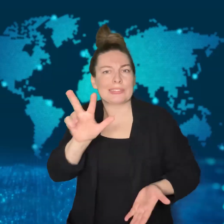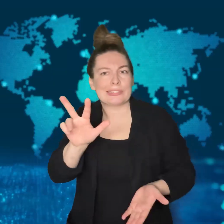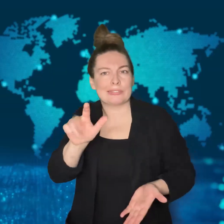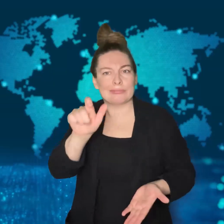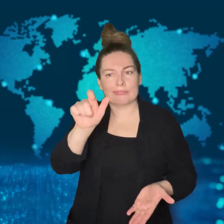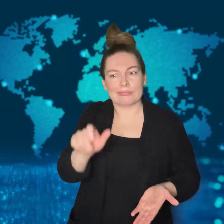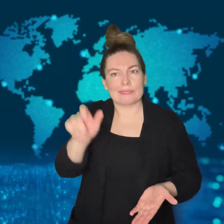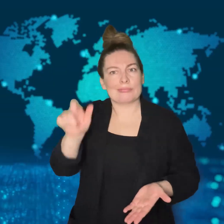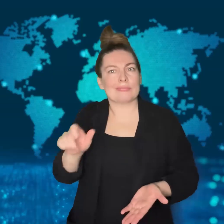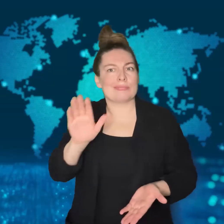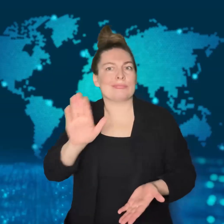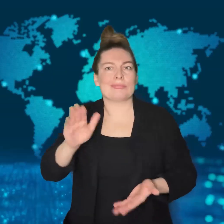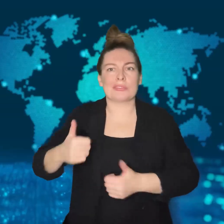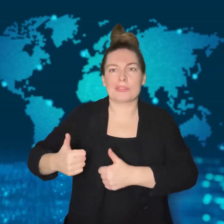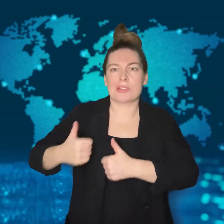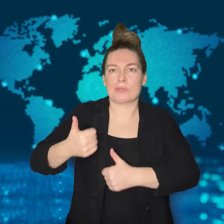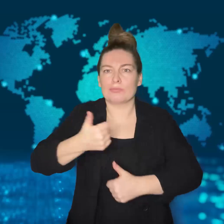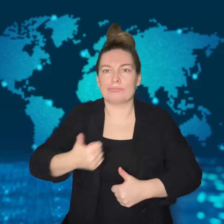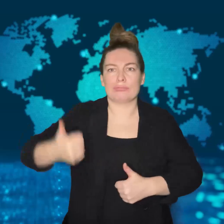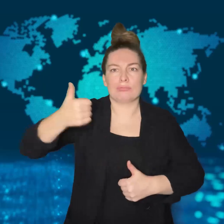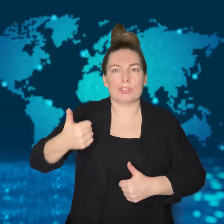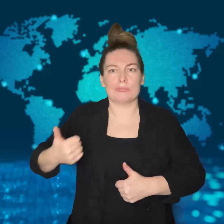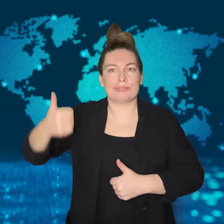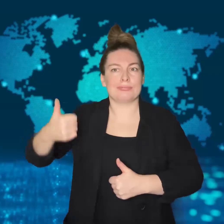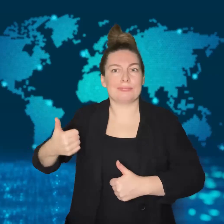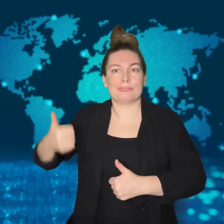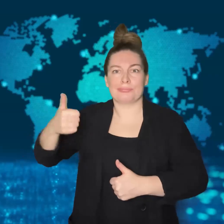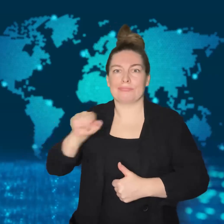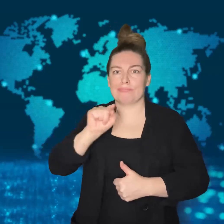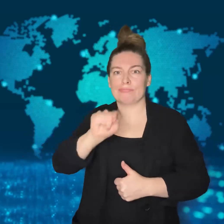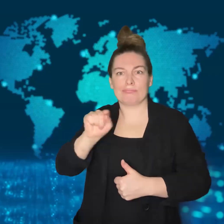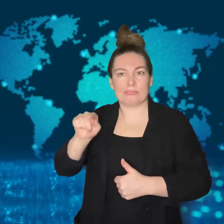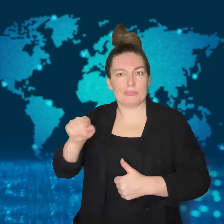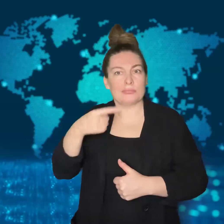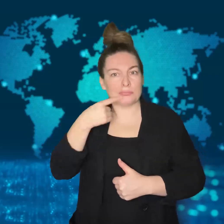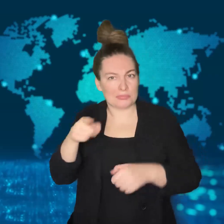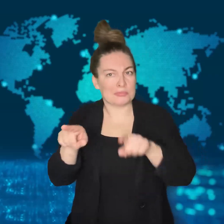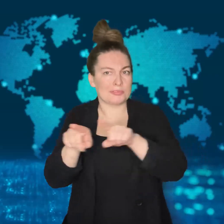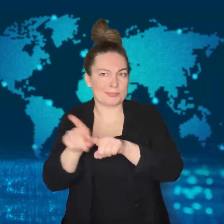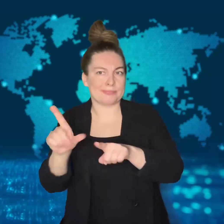Yoon was elected to a five-year term in 2022.